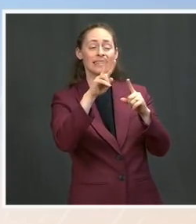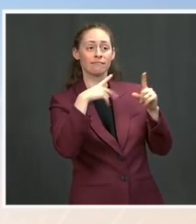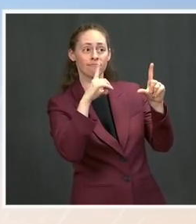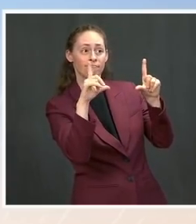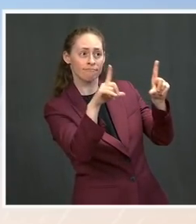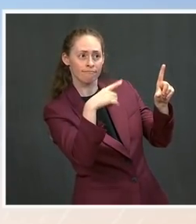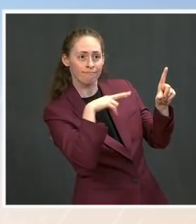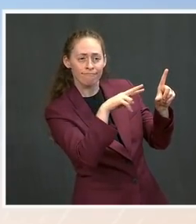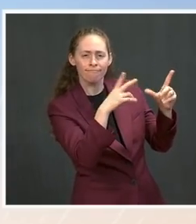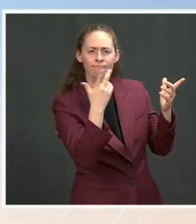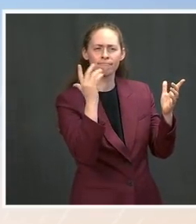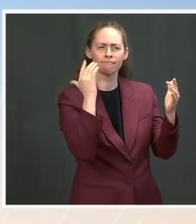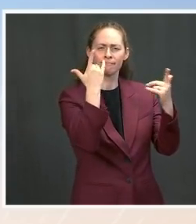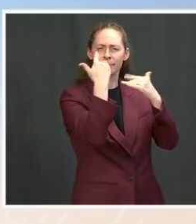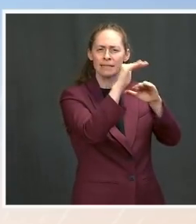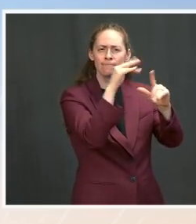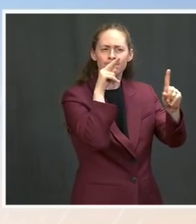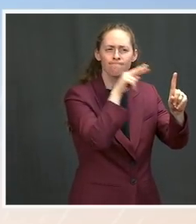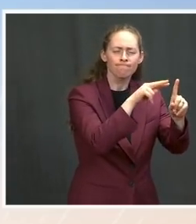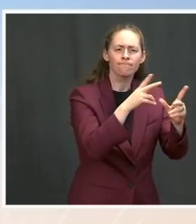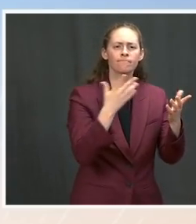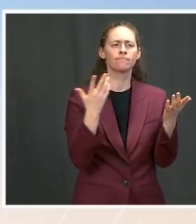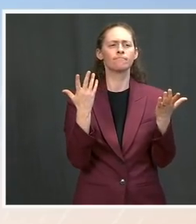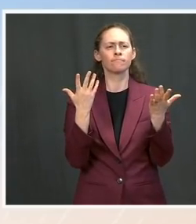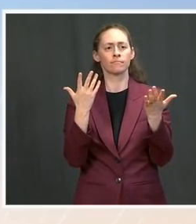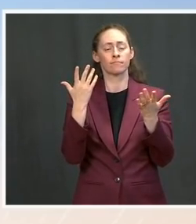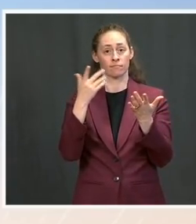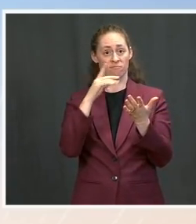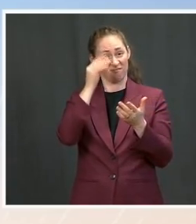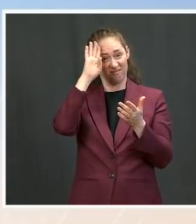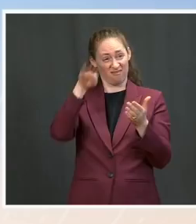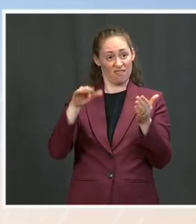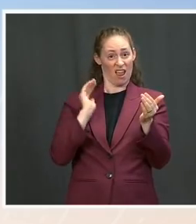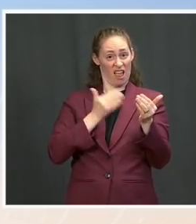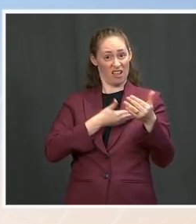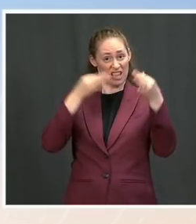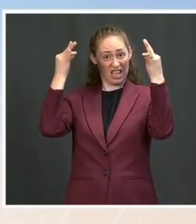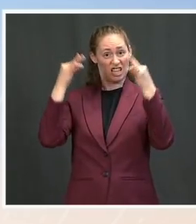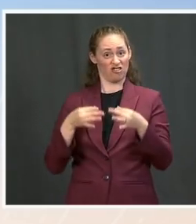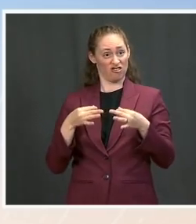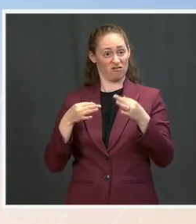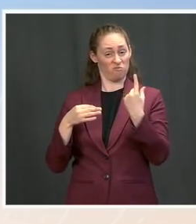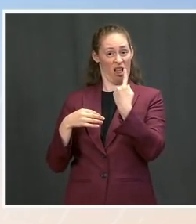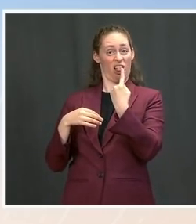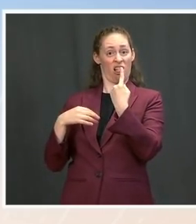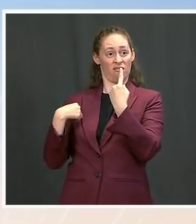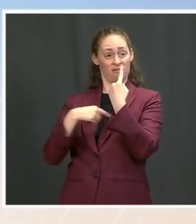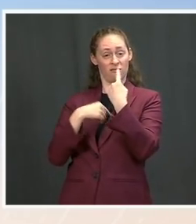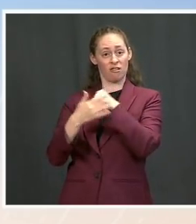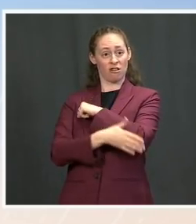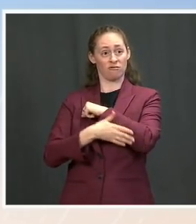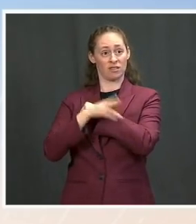will not be up to the United States alone. This is a waiver that there would have to be agreement among WTO members on.